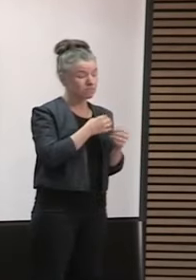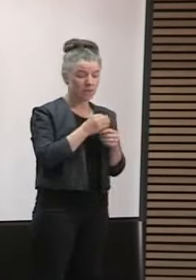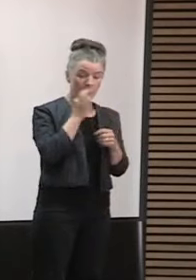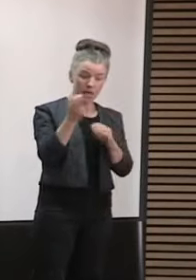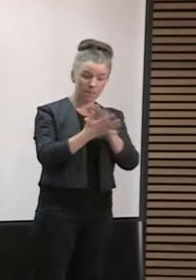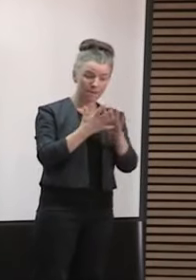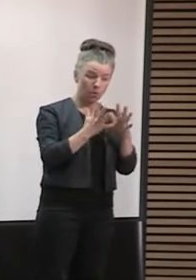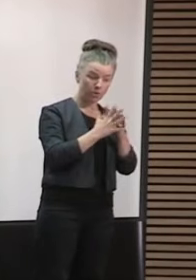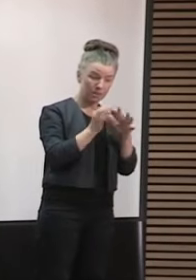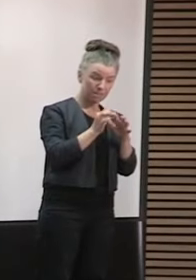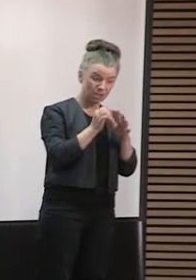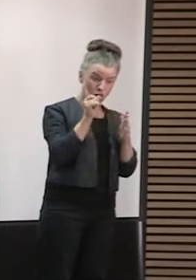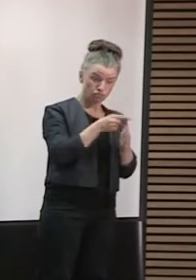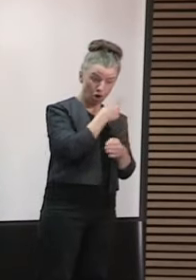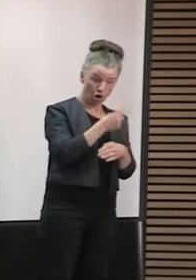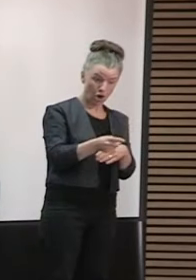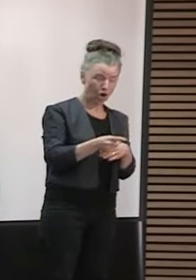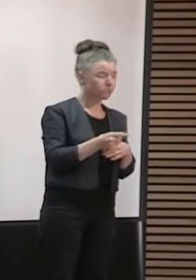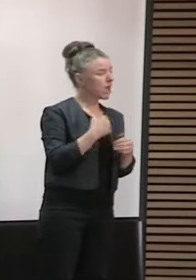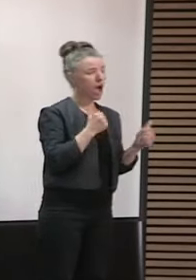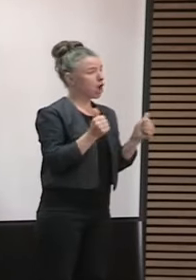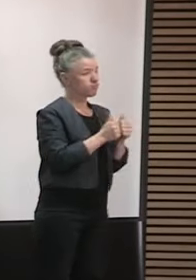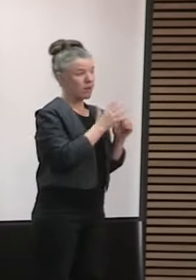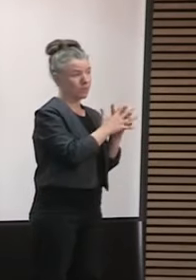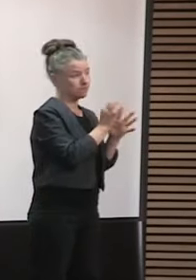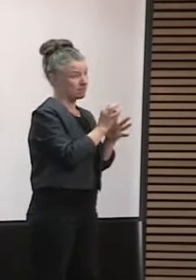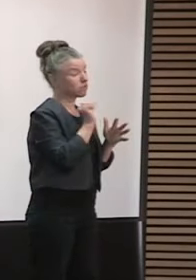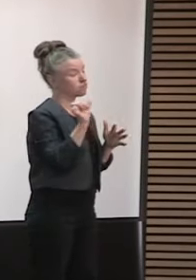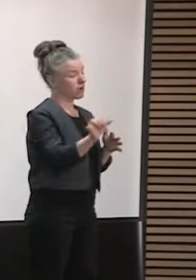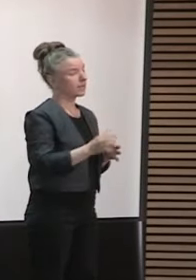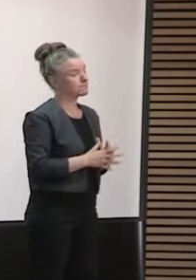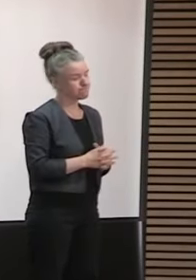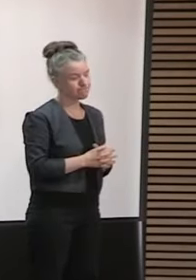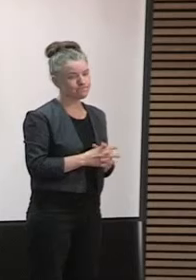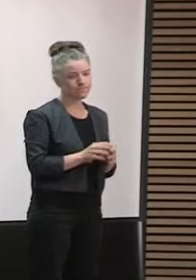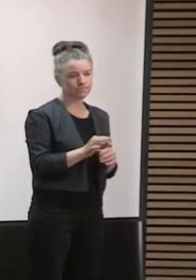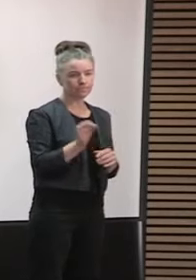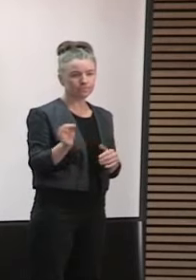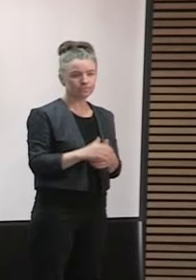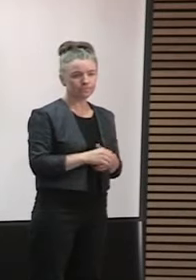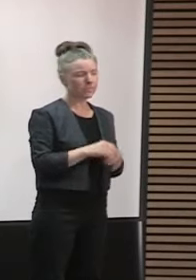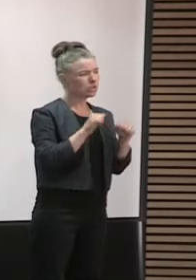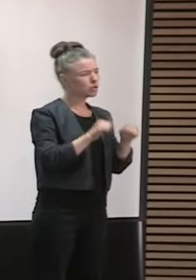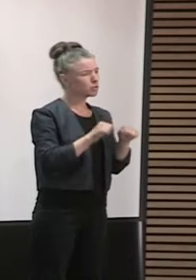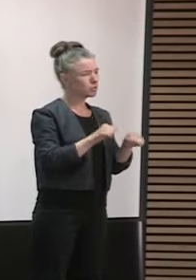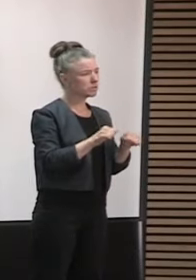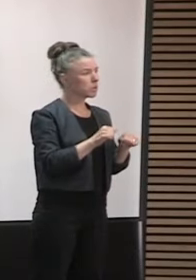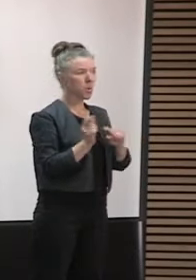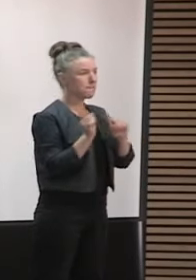go to work, scan in at work and may not do other scans in a day. So the key things is we want people to be keeping good